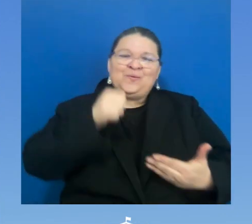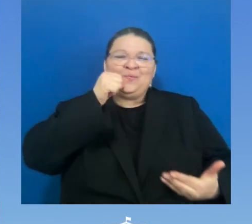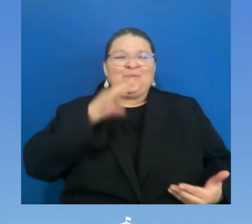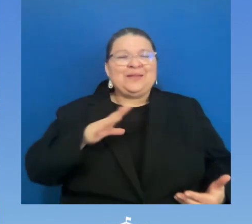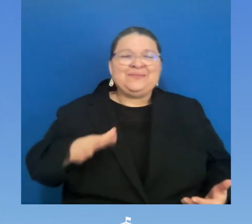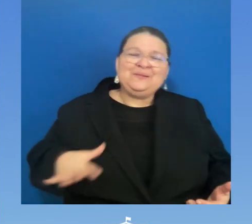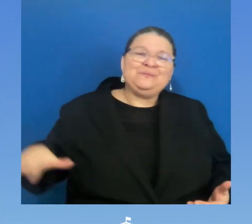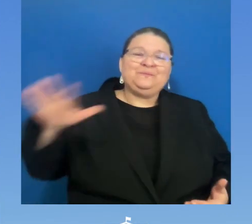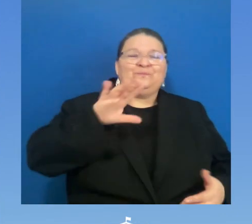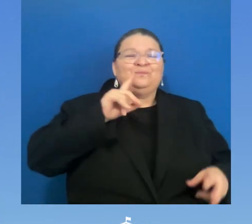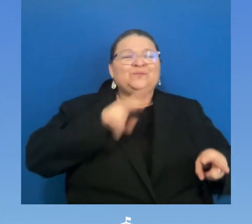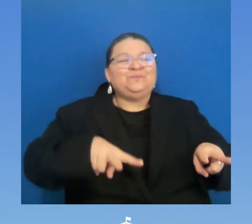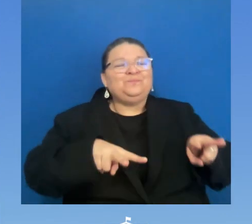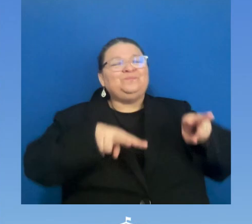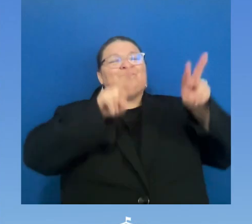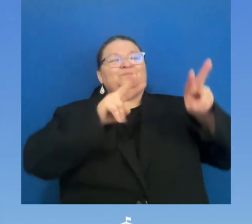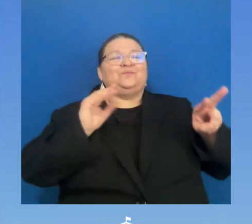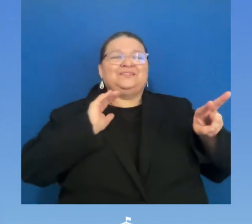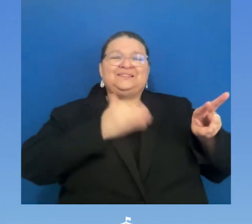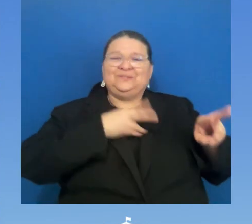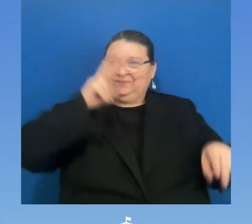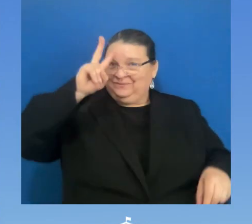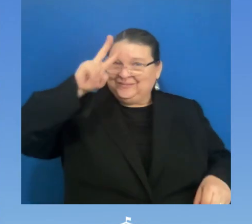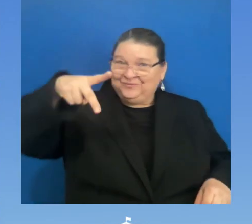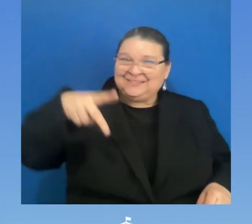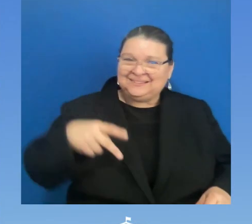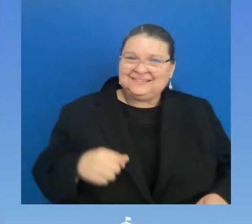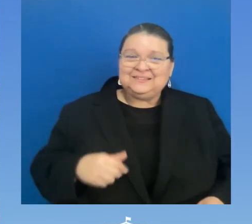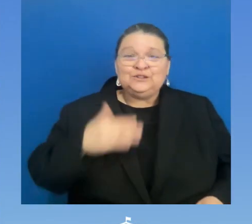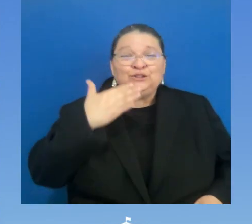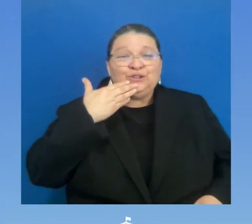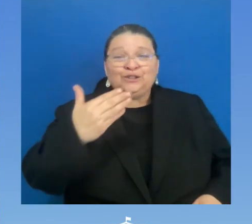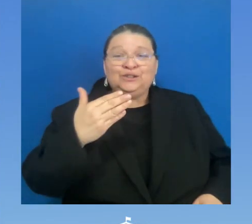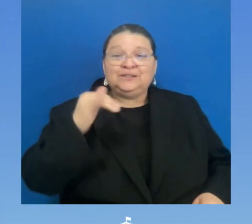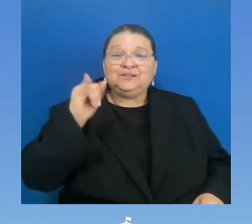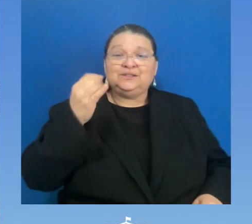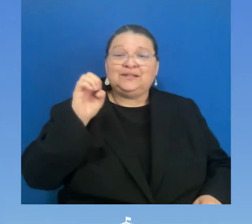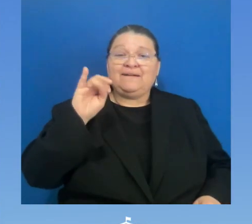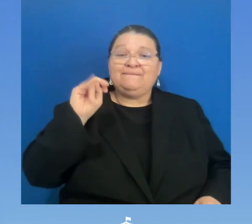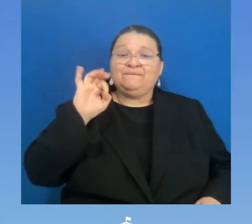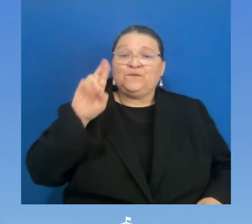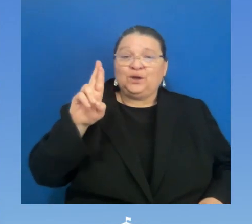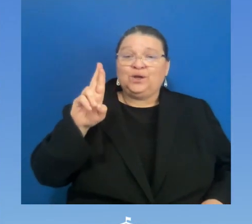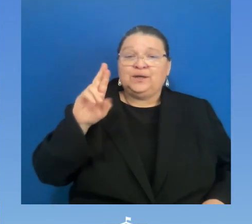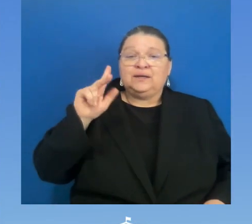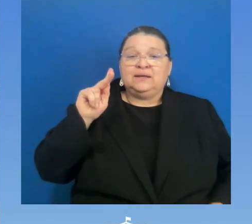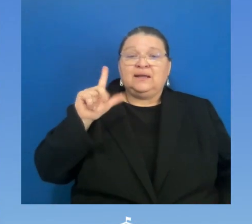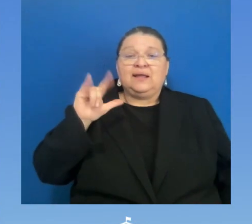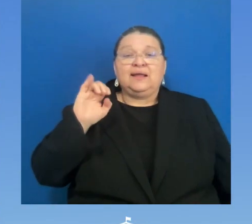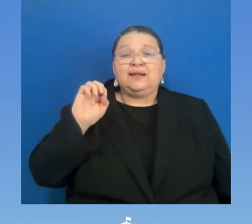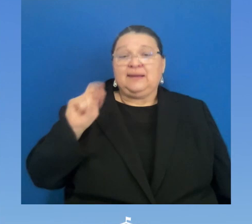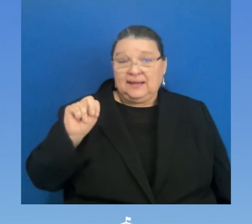I also want to thank Jennifer Klein for her great work. I know Jennifer's running around here organizing. Thank you, Jenna, for the amazing work you do.